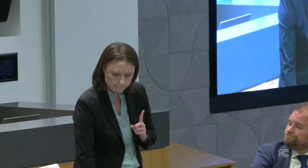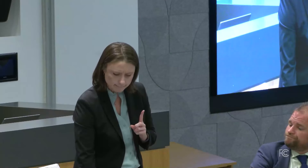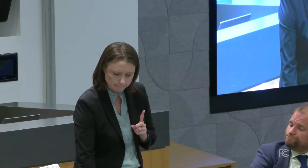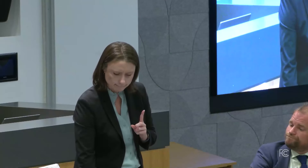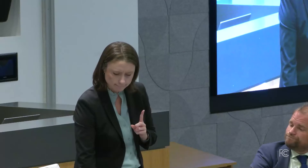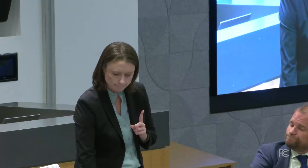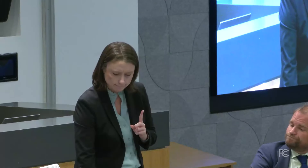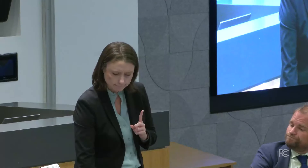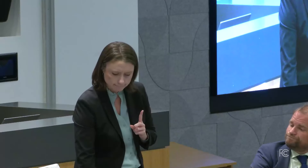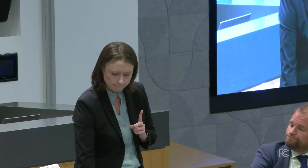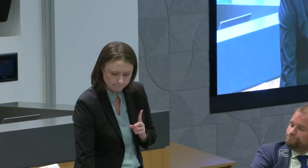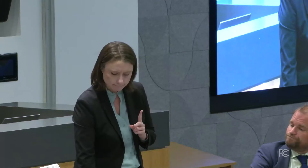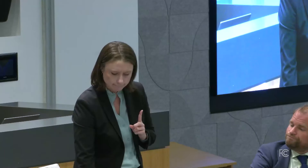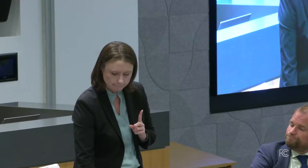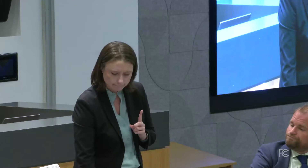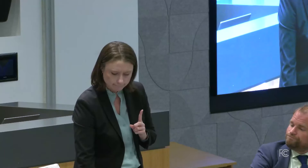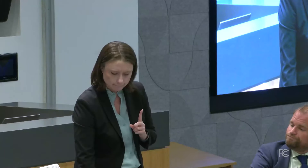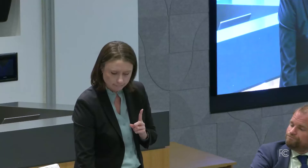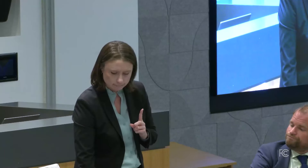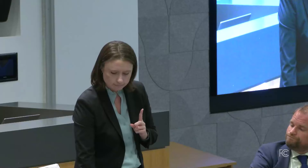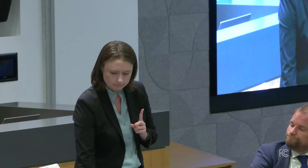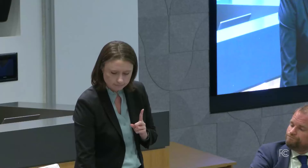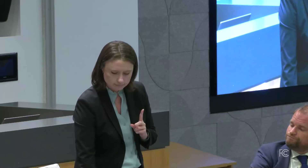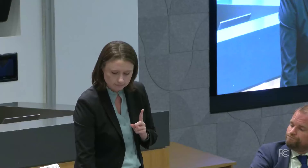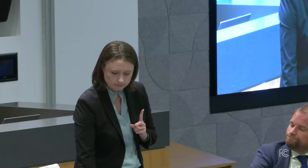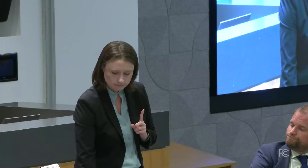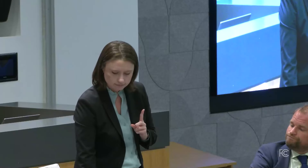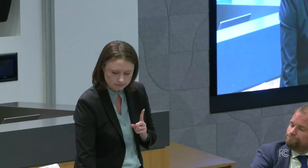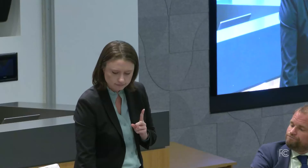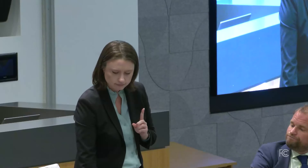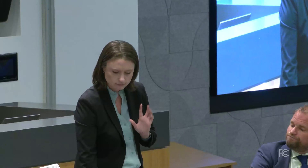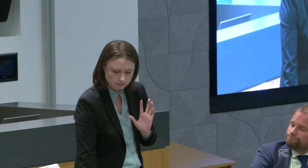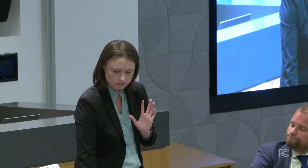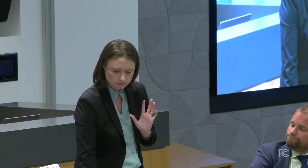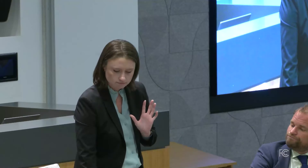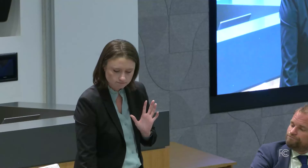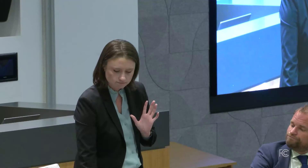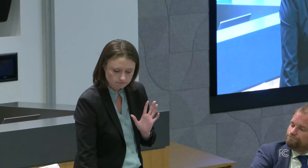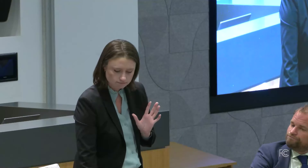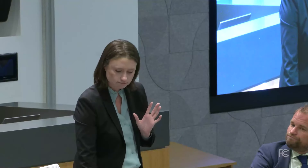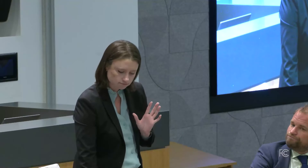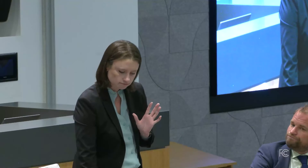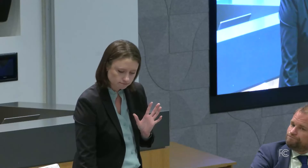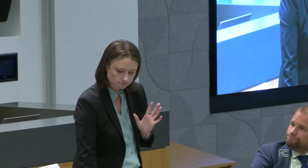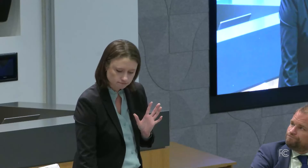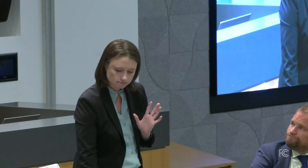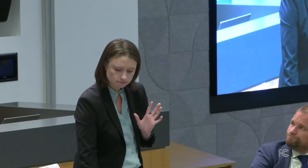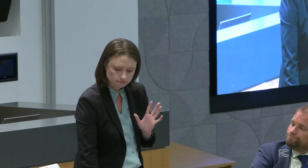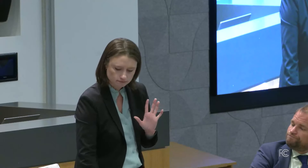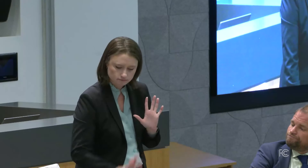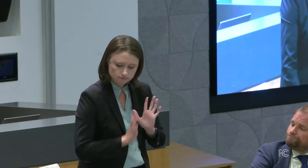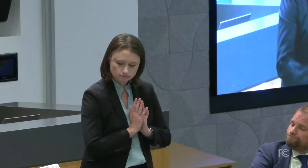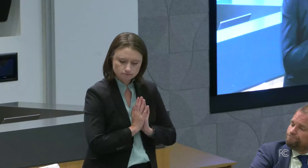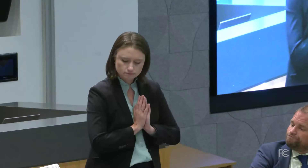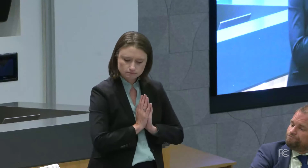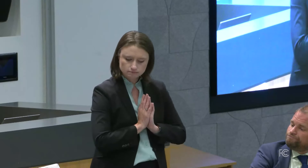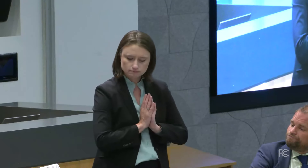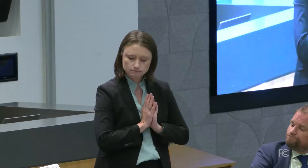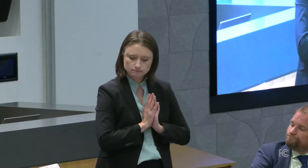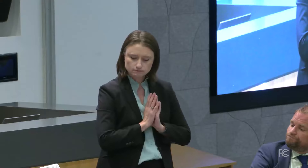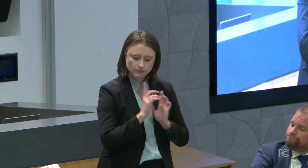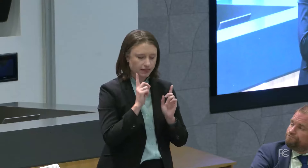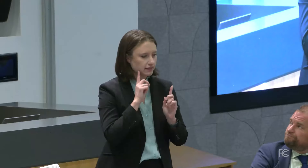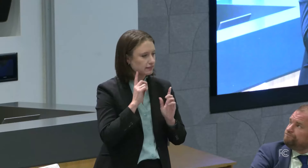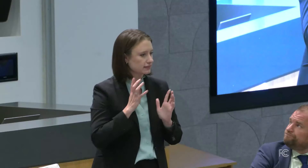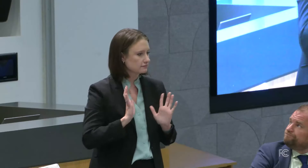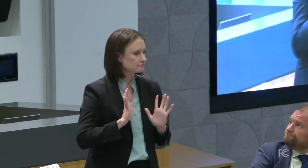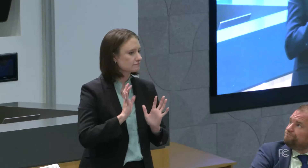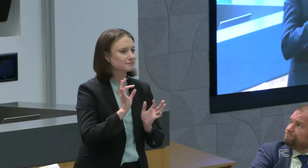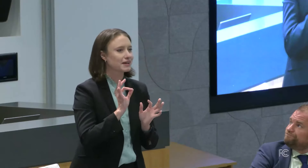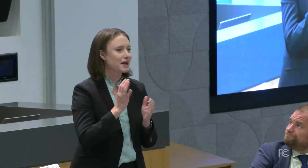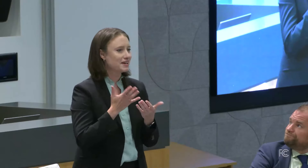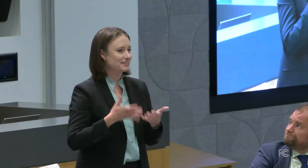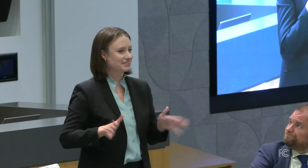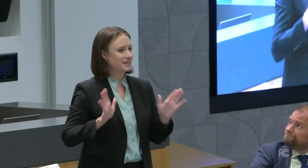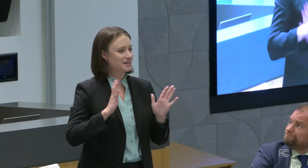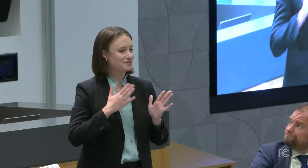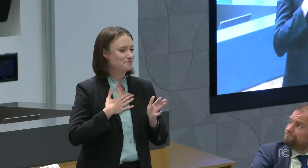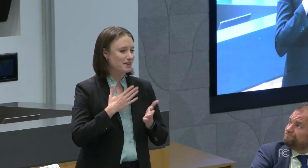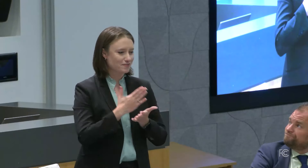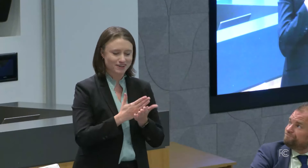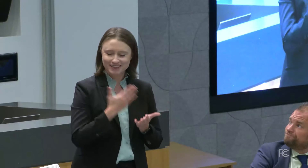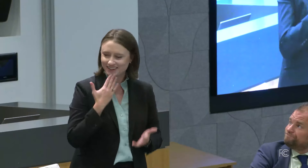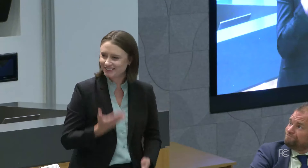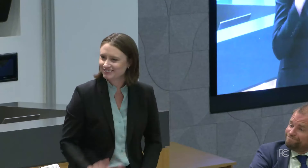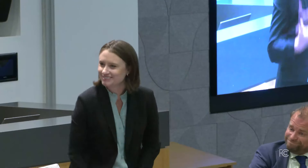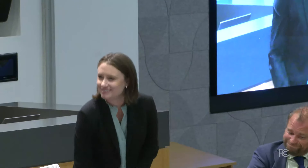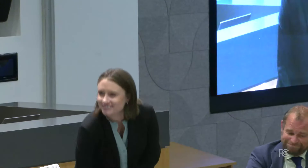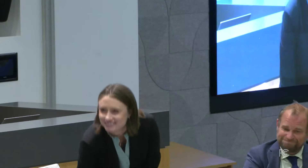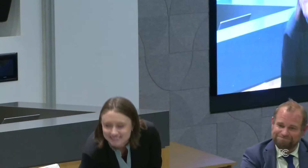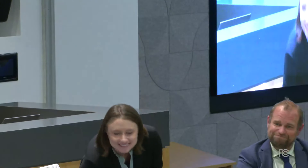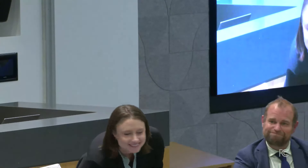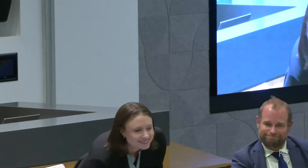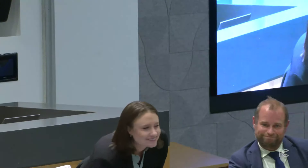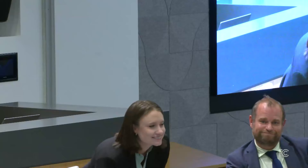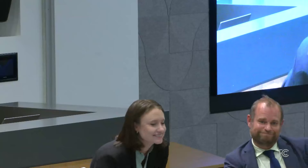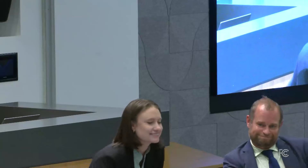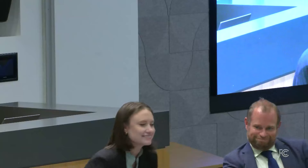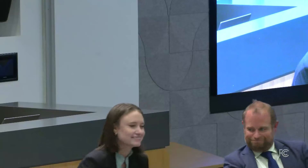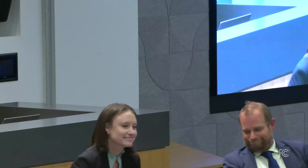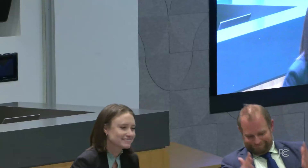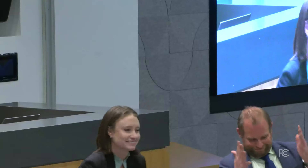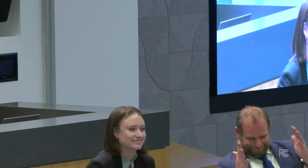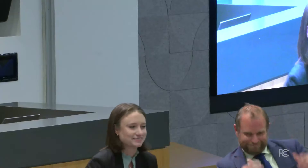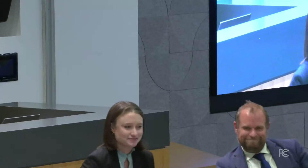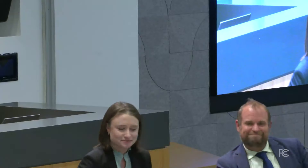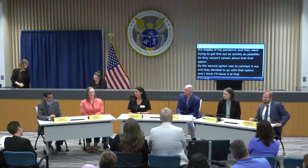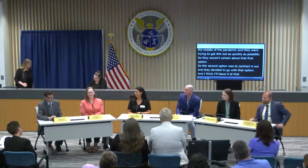DECIDED TO GO WITH THAT